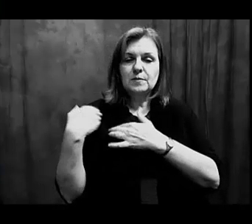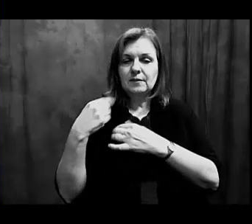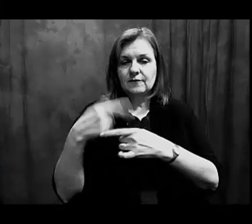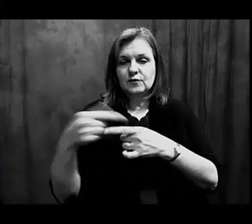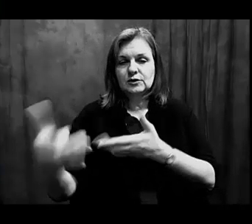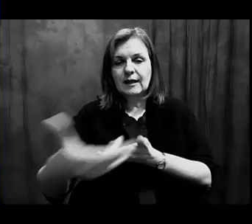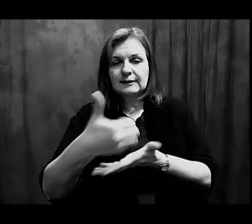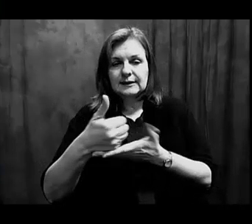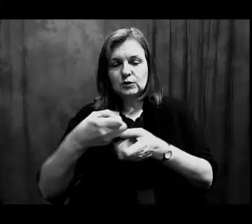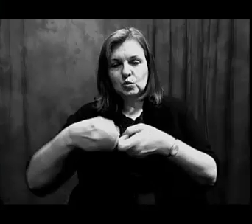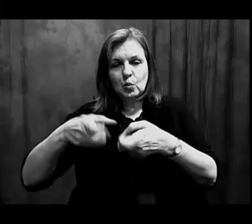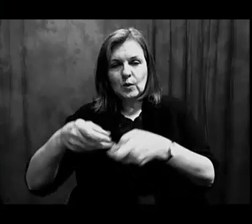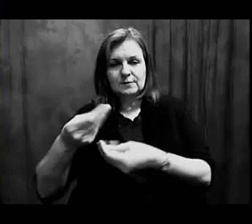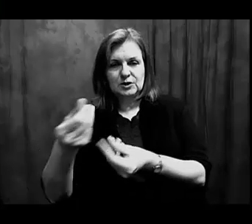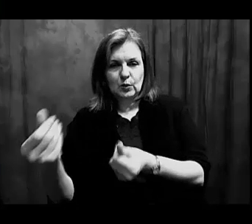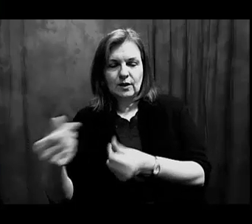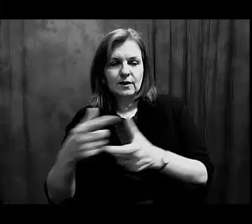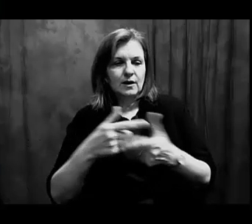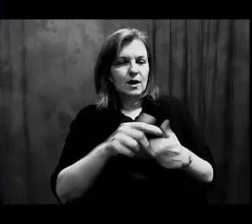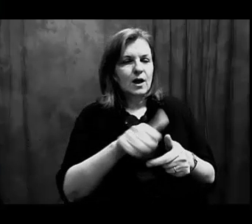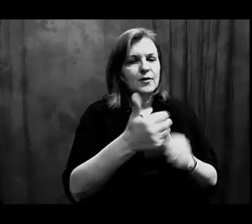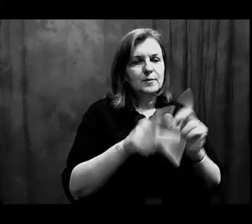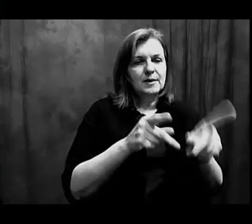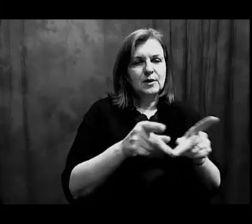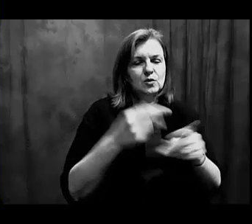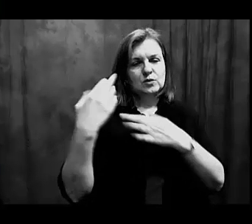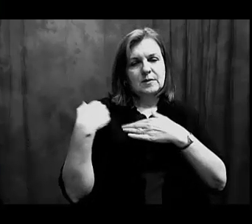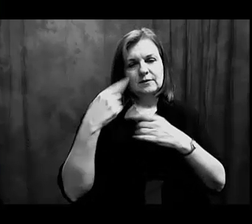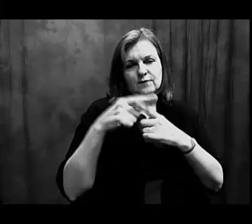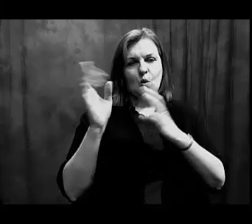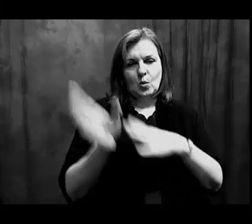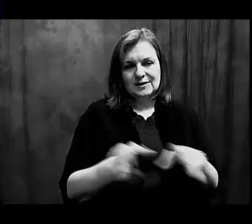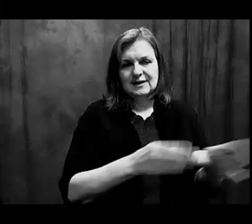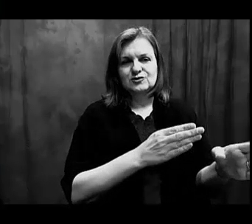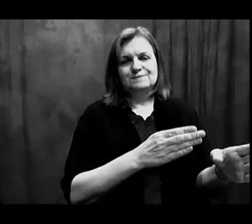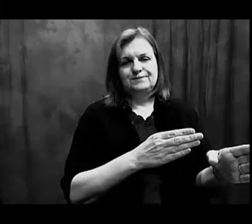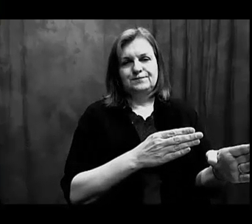waste, individuals that are responsible for organization